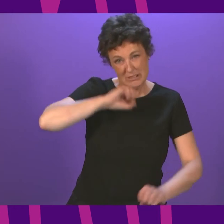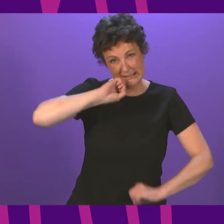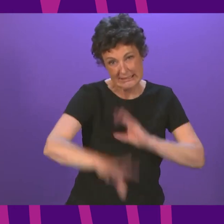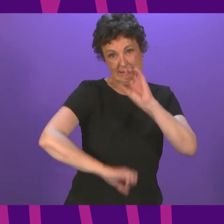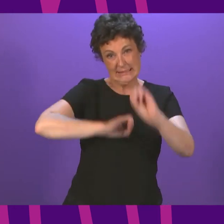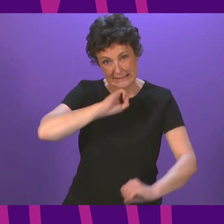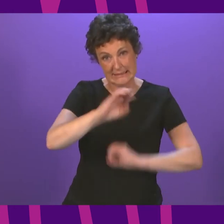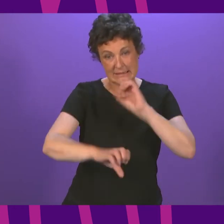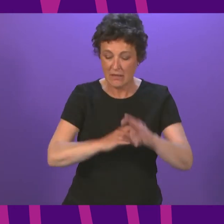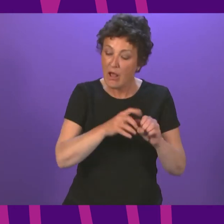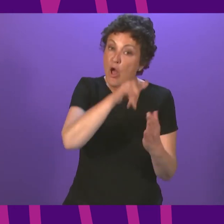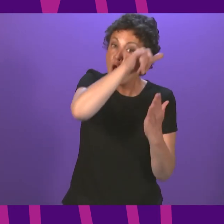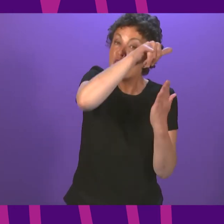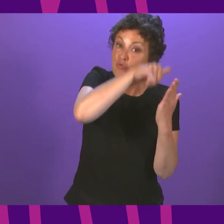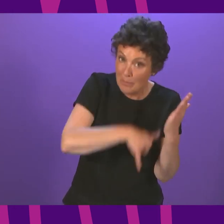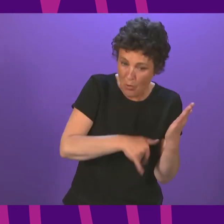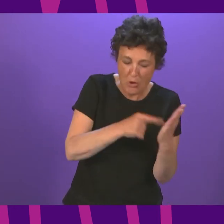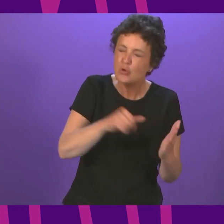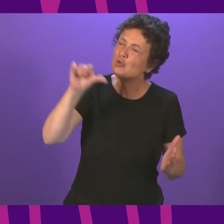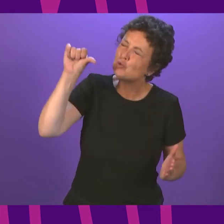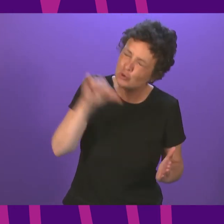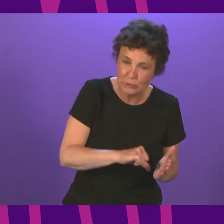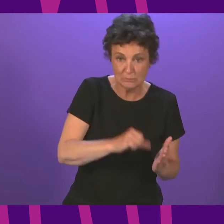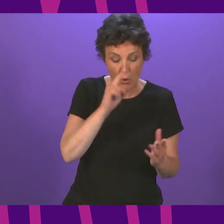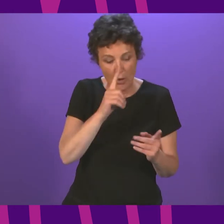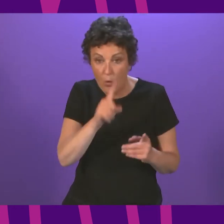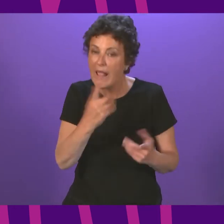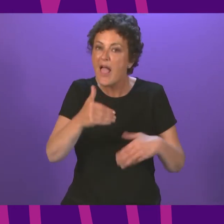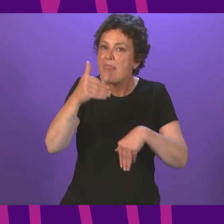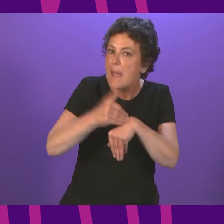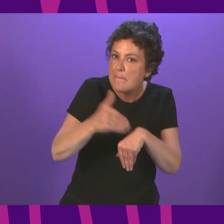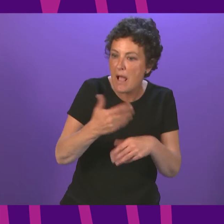that consider the impact of reducing eligibility for social care packages. In my contributions